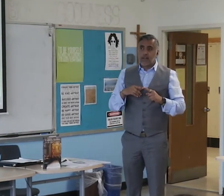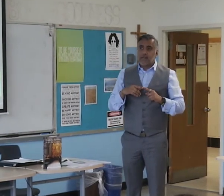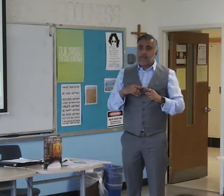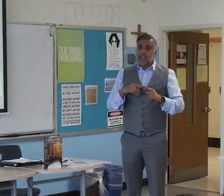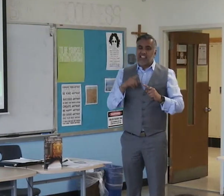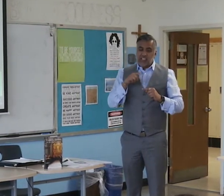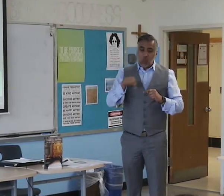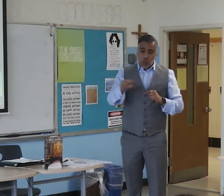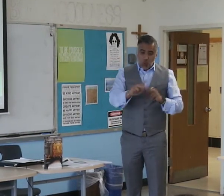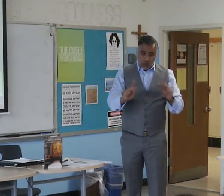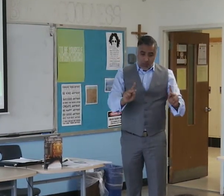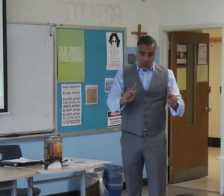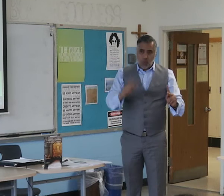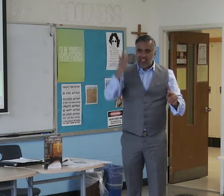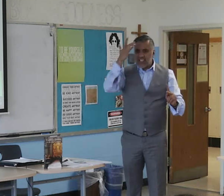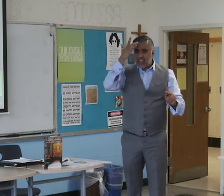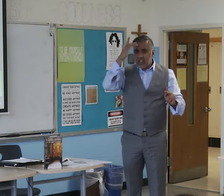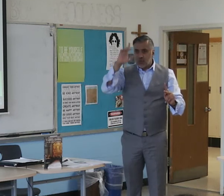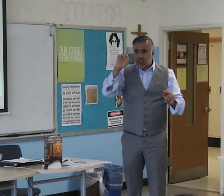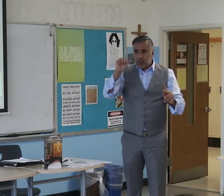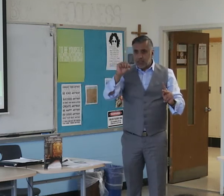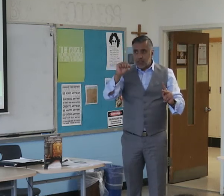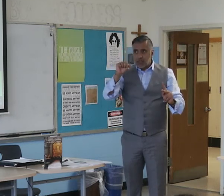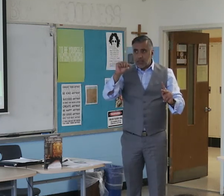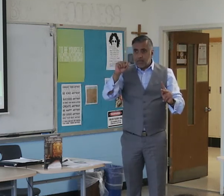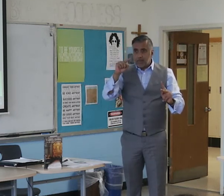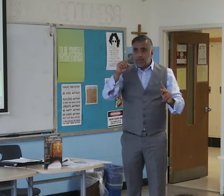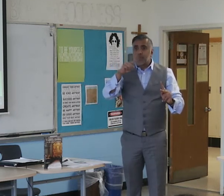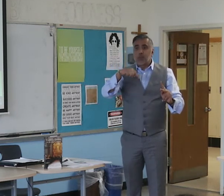individuals with intellectual disabilities have spent so much of their